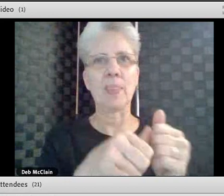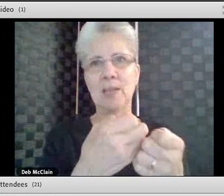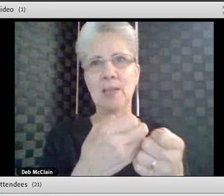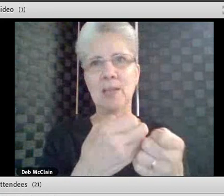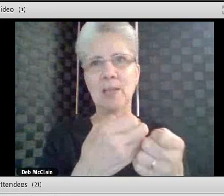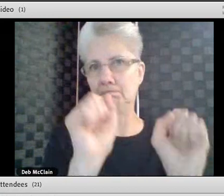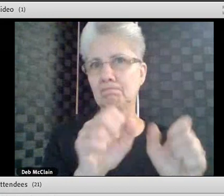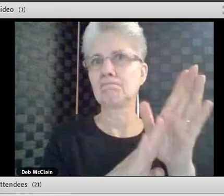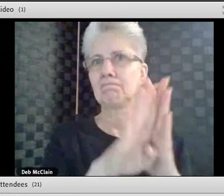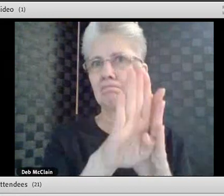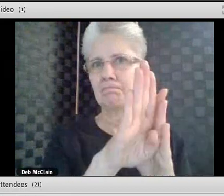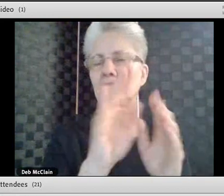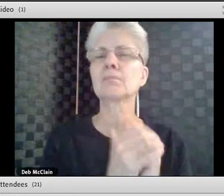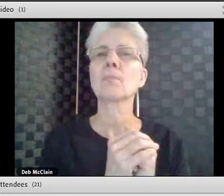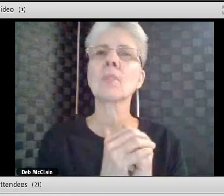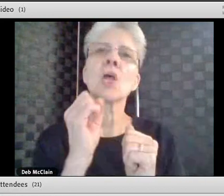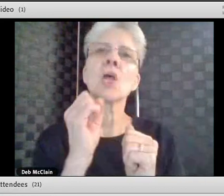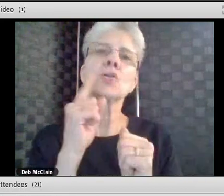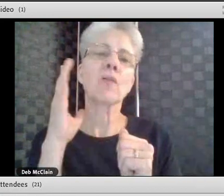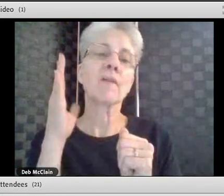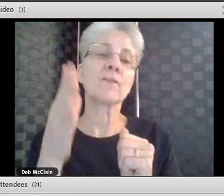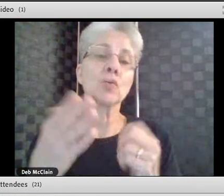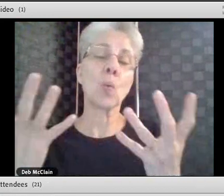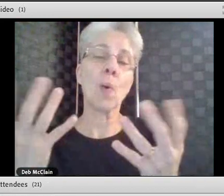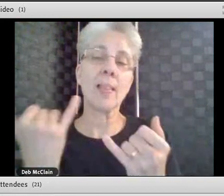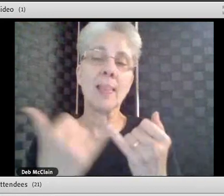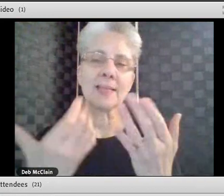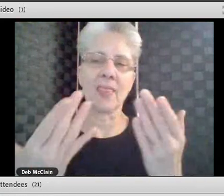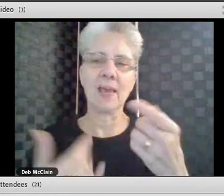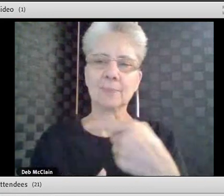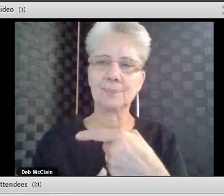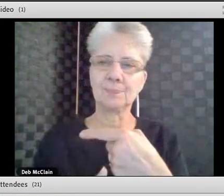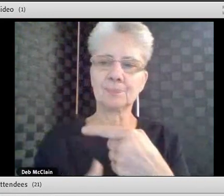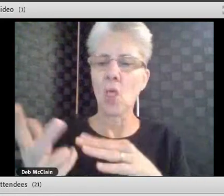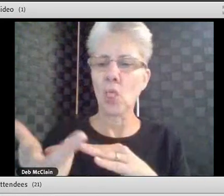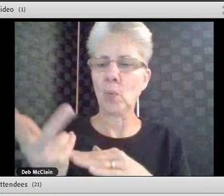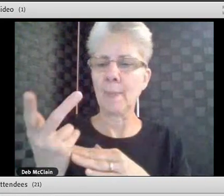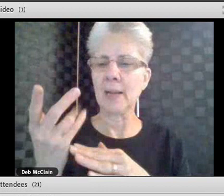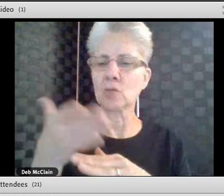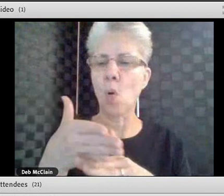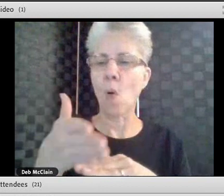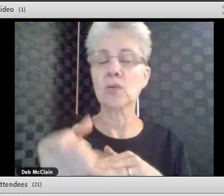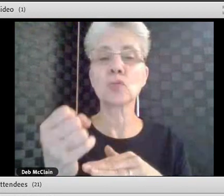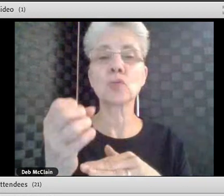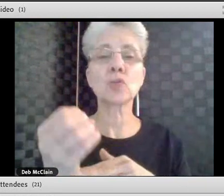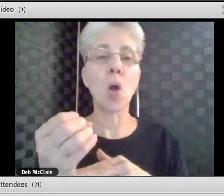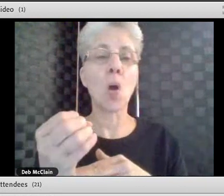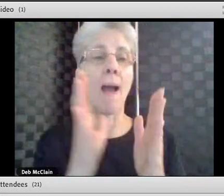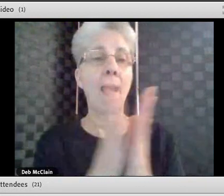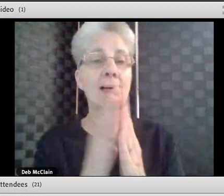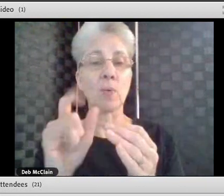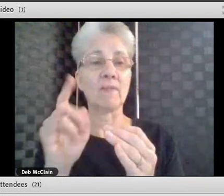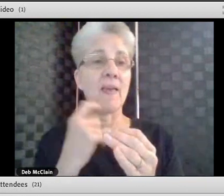and ideas are possible with this equipment. So the future, last thing -- we're three minutes over.